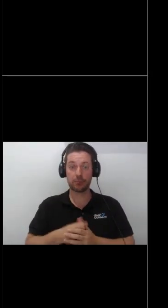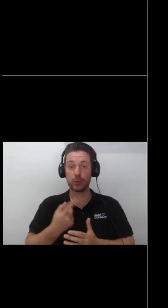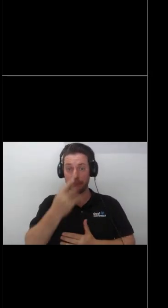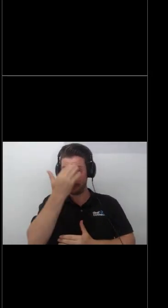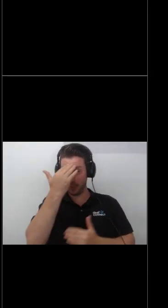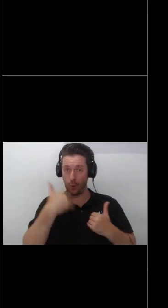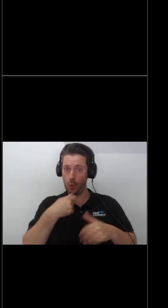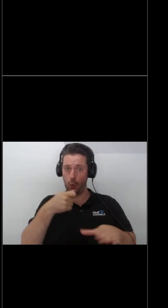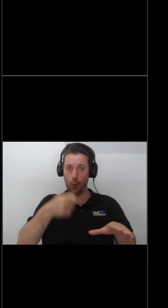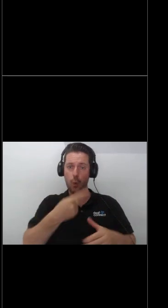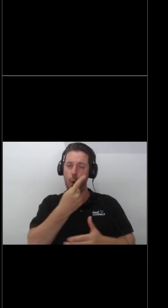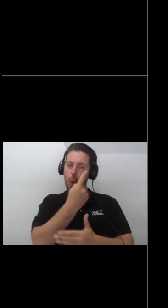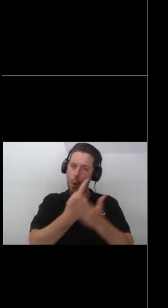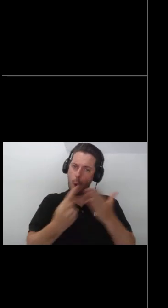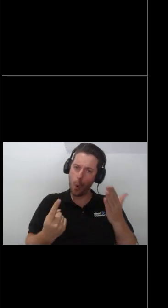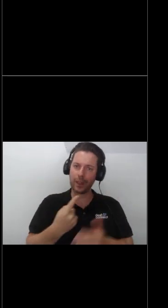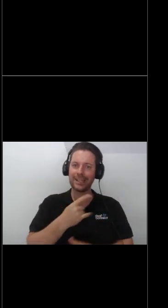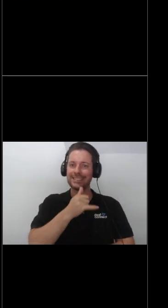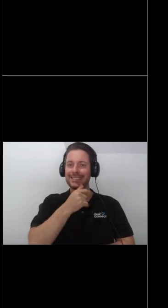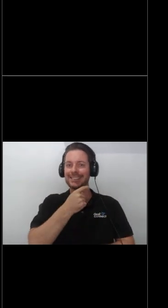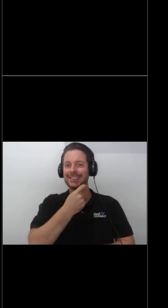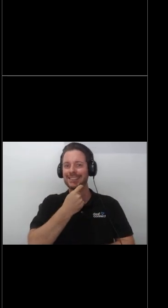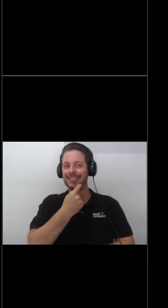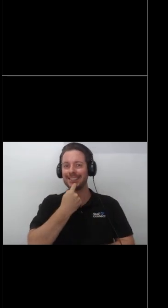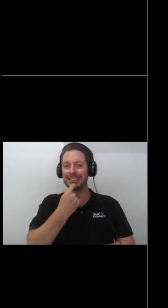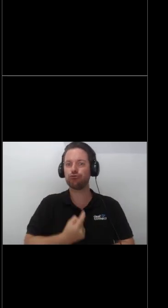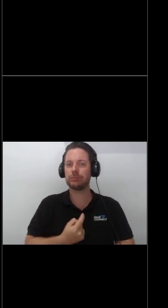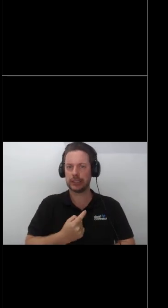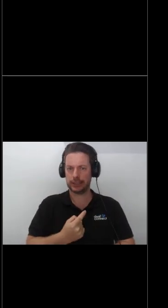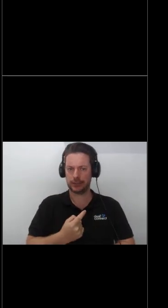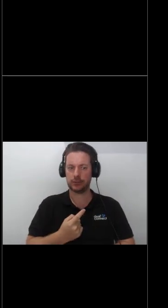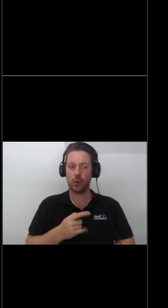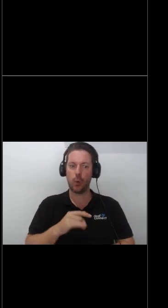or has always and all associated offenses.